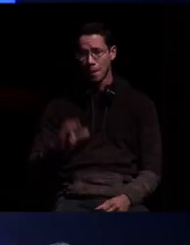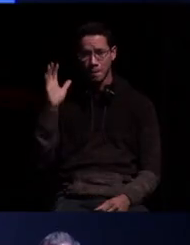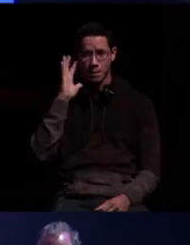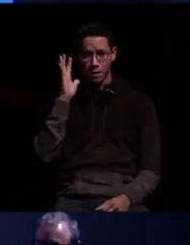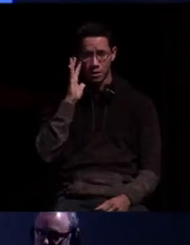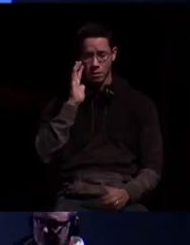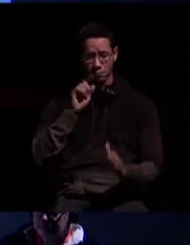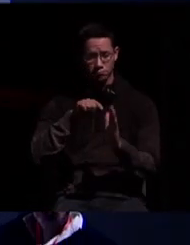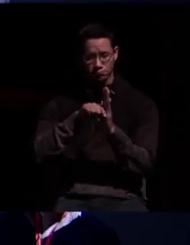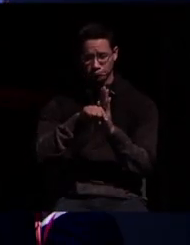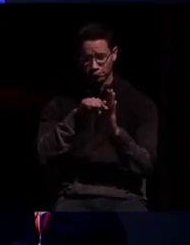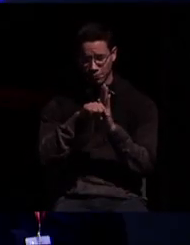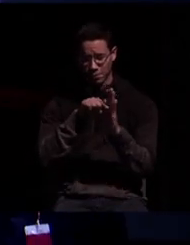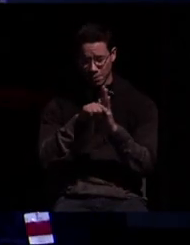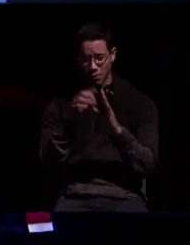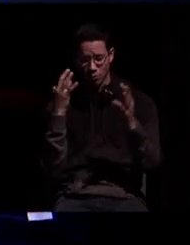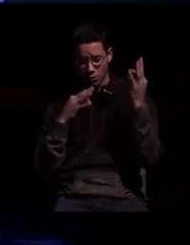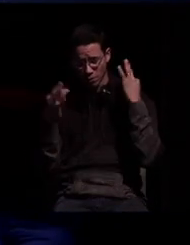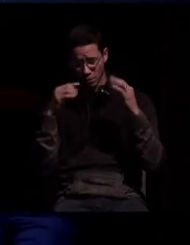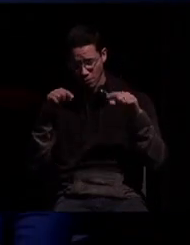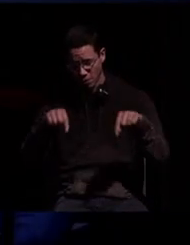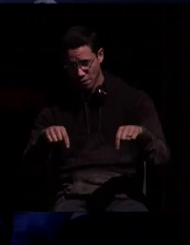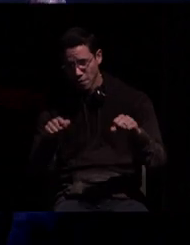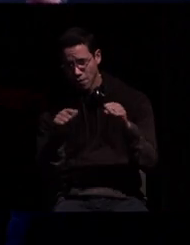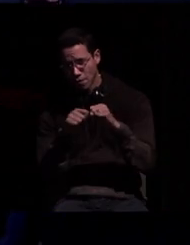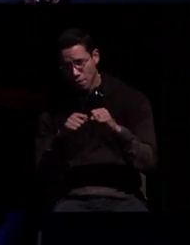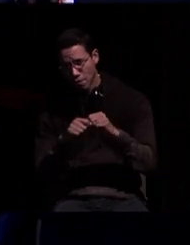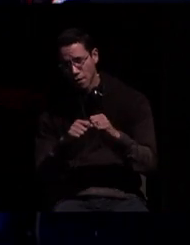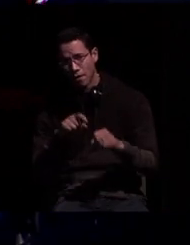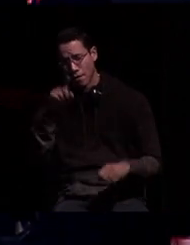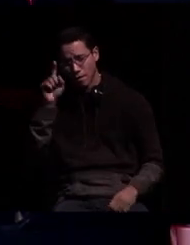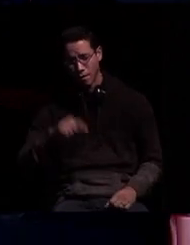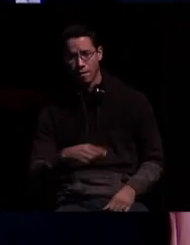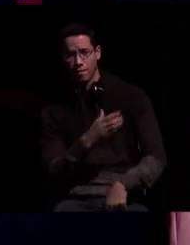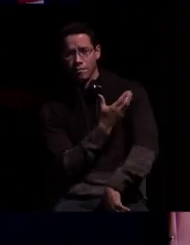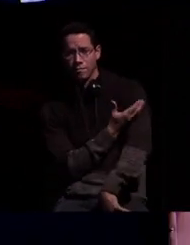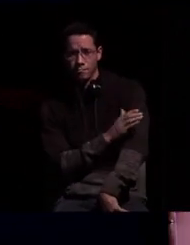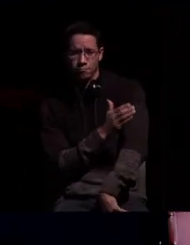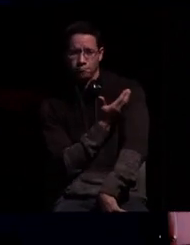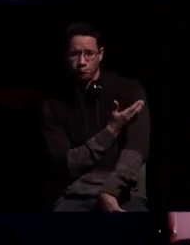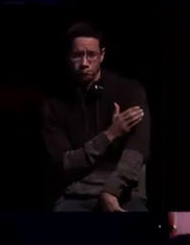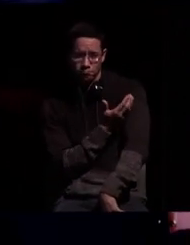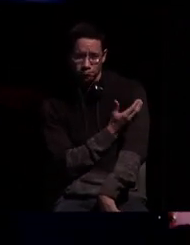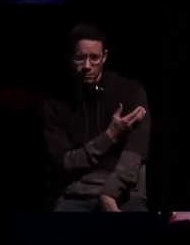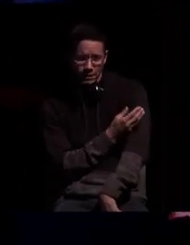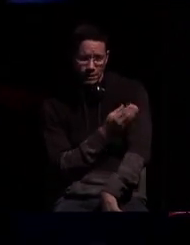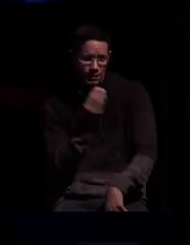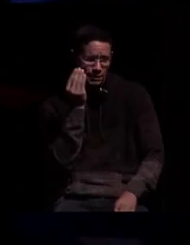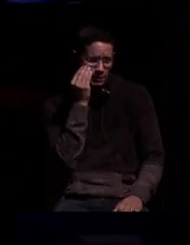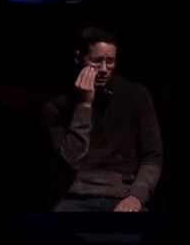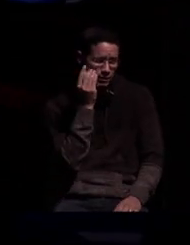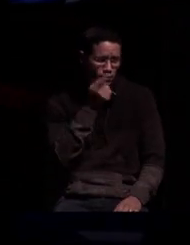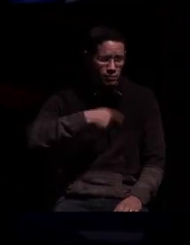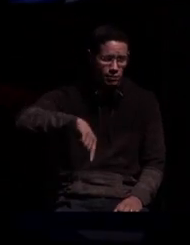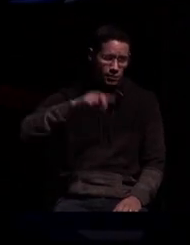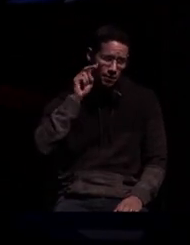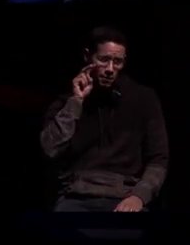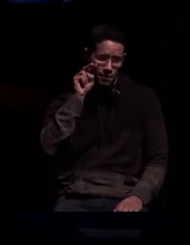what we are doing here, comprises that exercise of being able to see what is not shown,